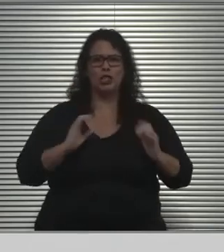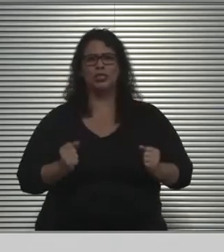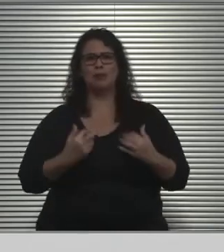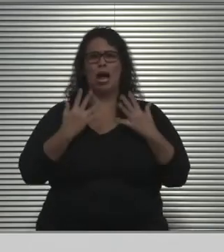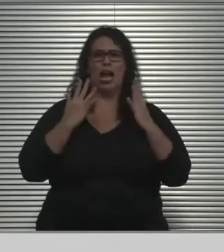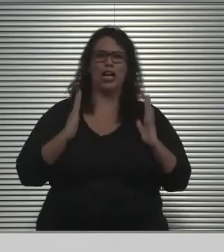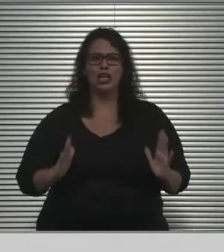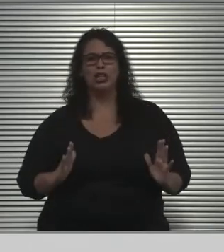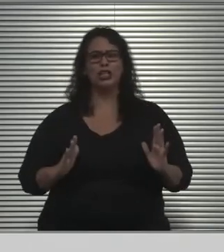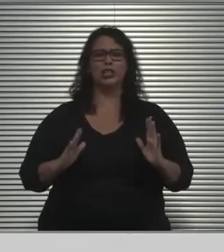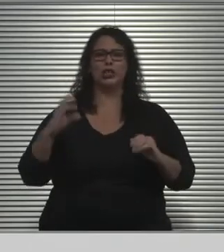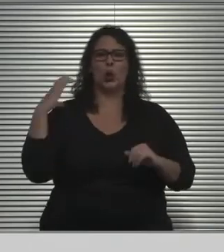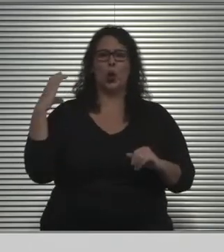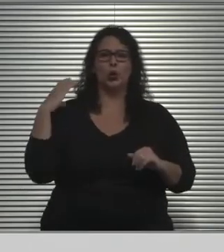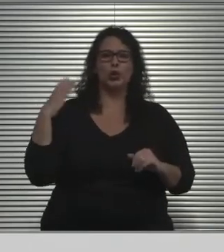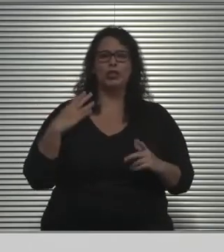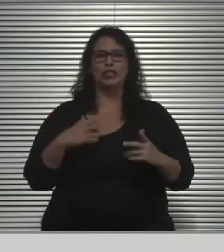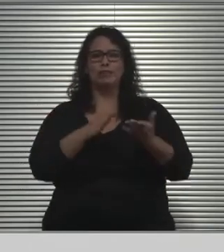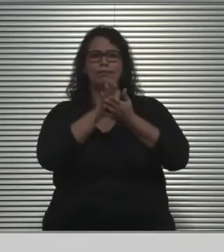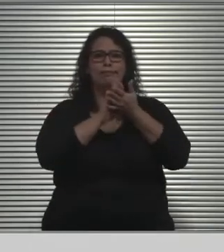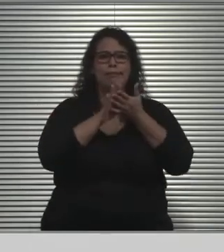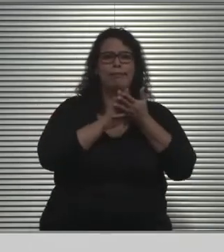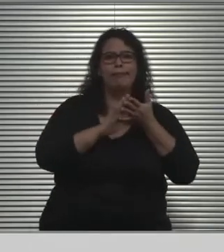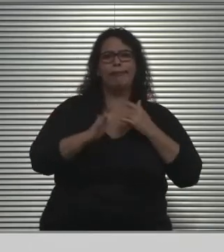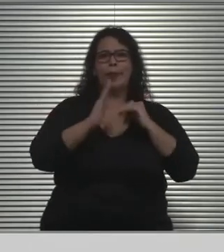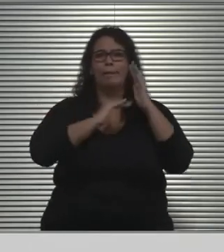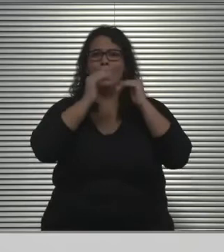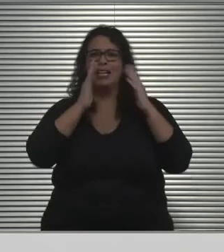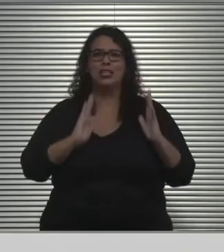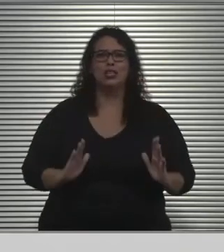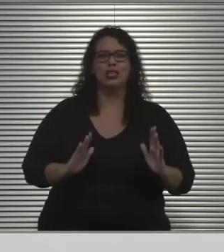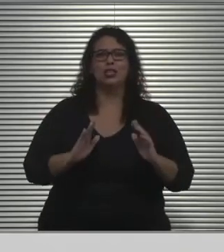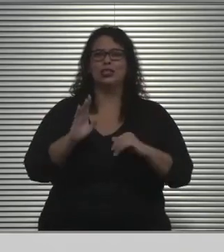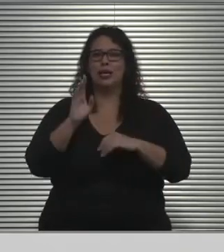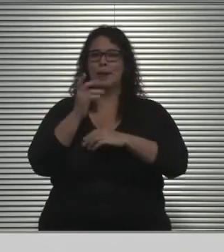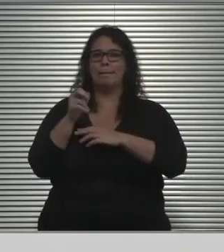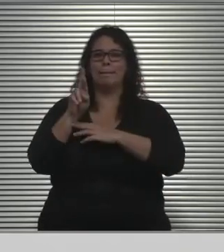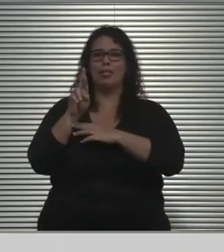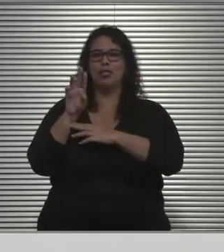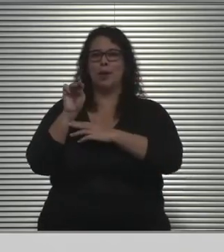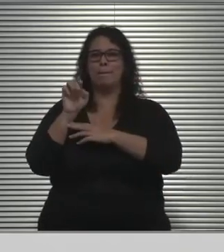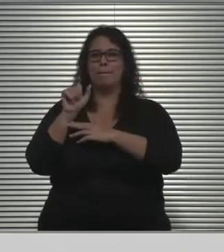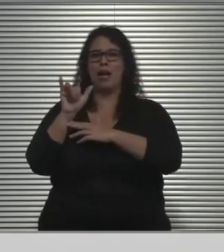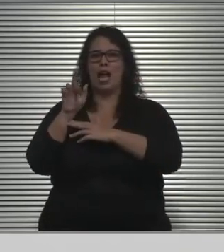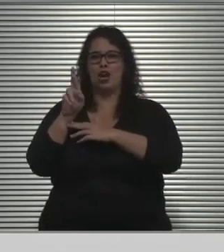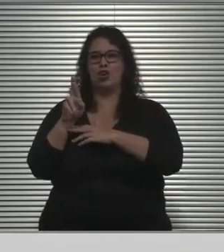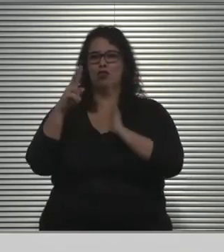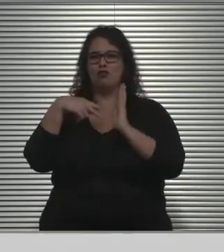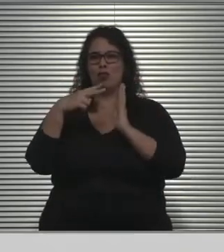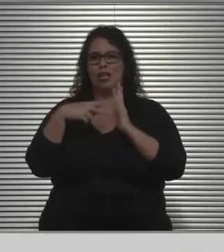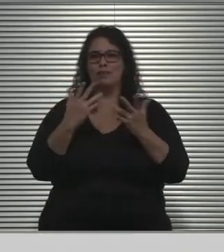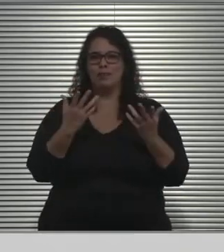mobilizers, builders, analysts, and what Mr. Meyer read in that resolution. And that is true of our principals.